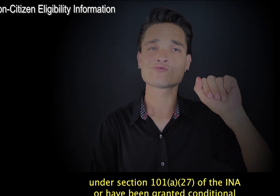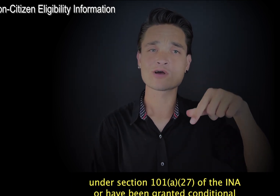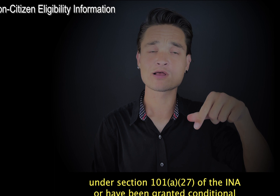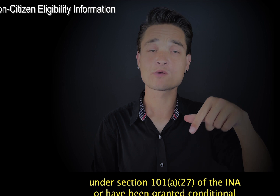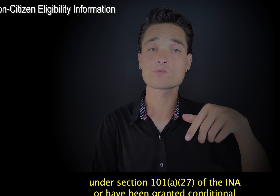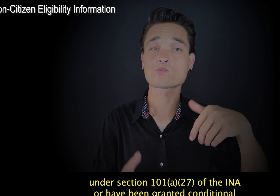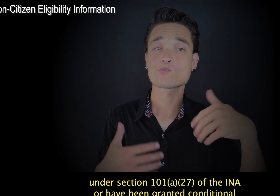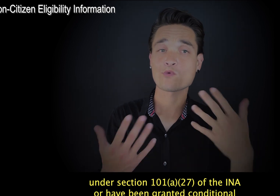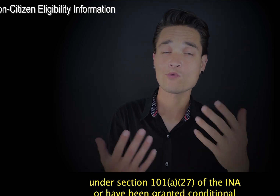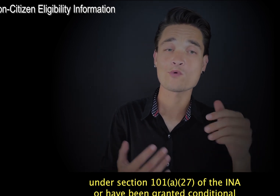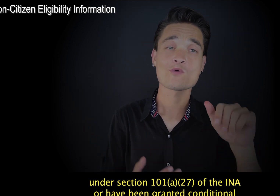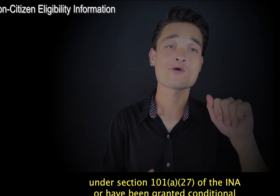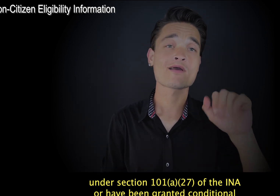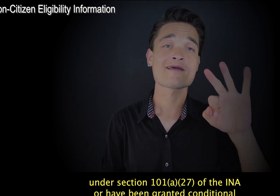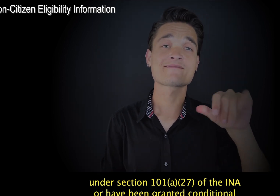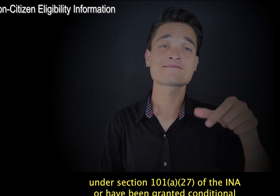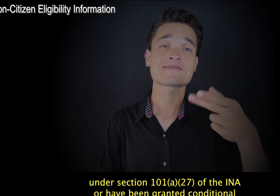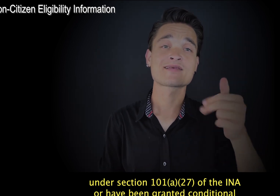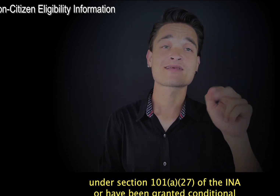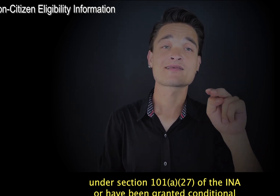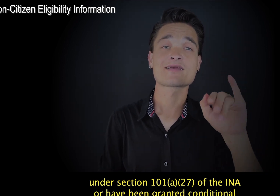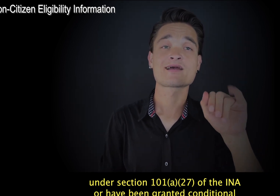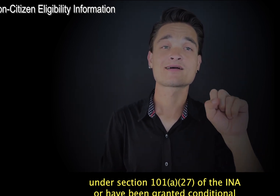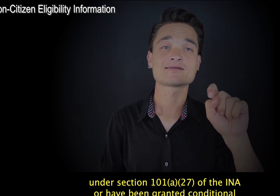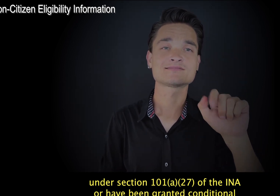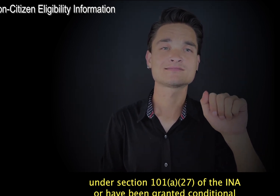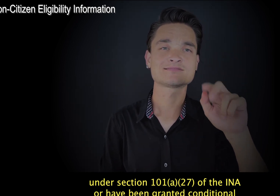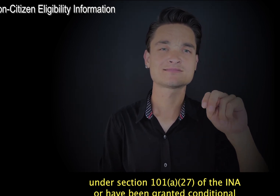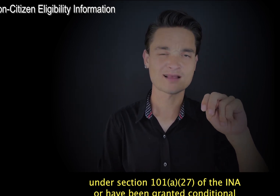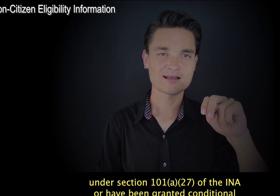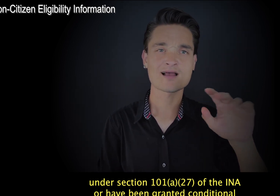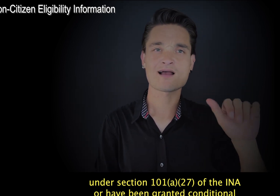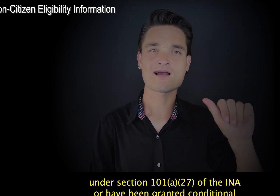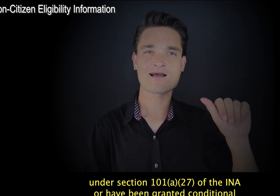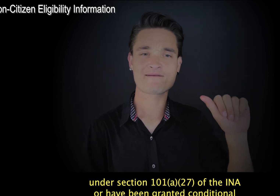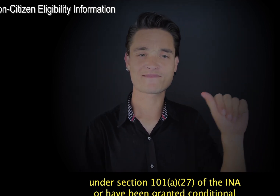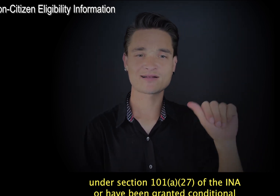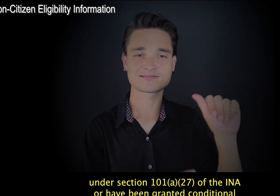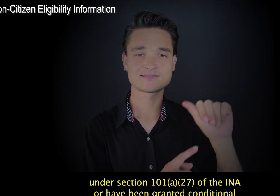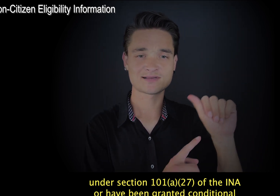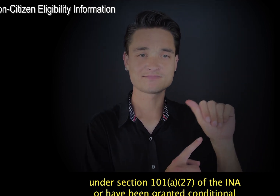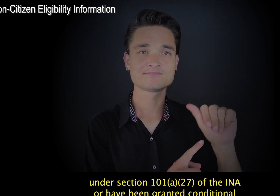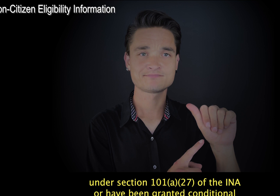under section 101(a)(27) of the INA or have been granted conditional